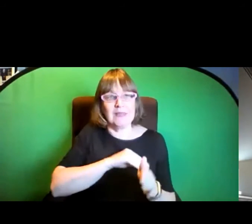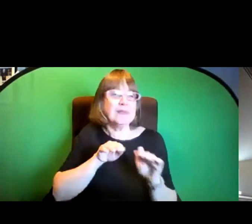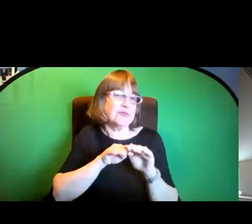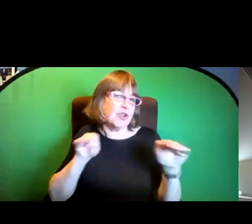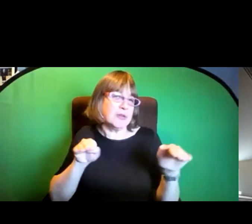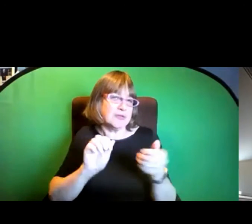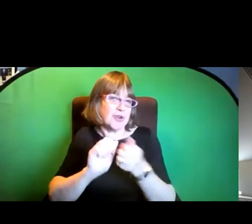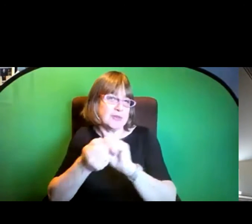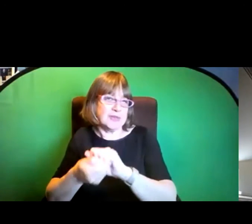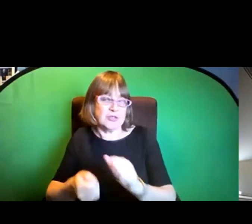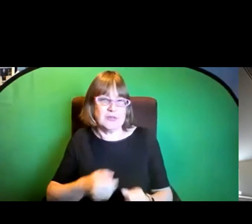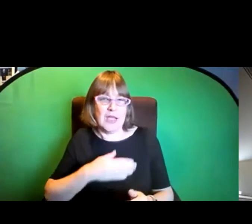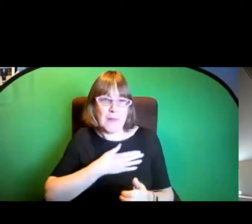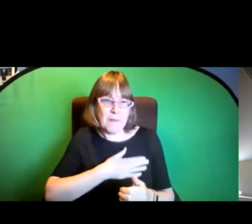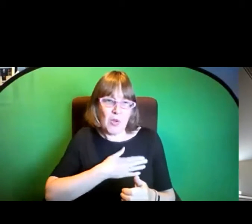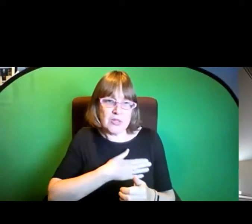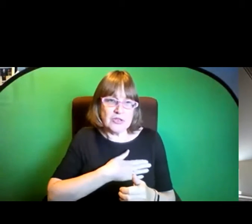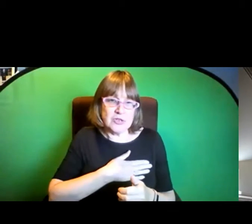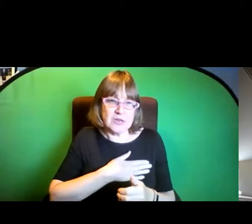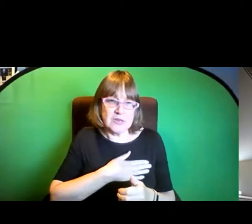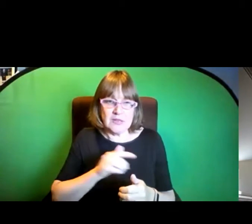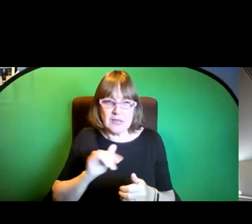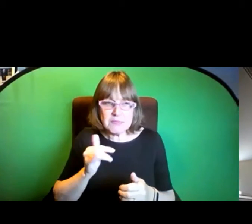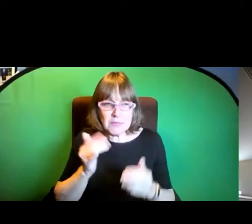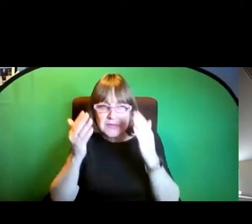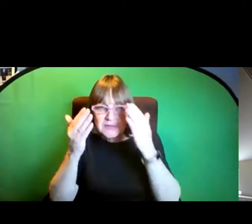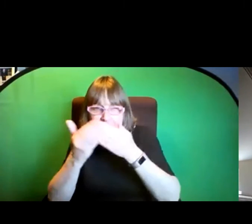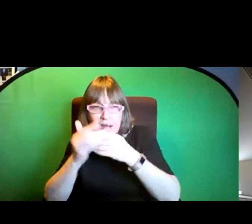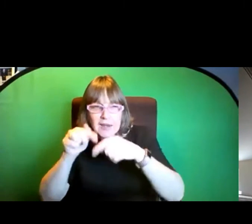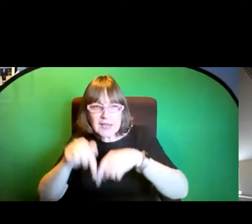and apologies that it's a bit dark at this end the lights aren't working well